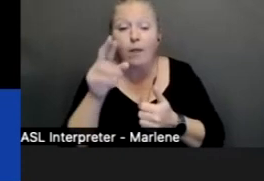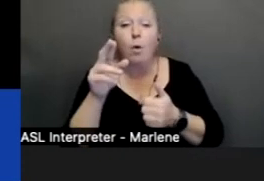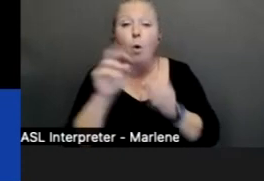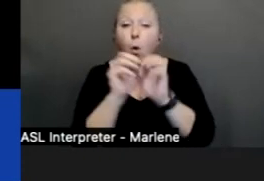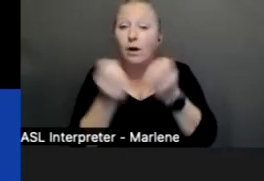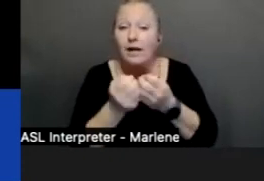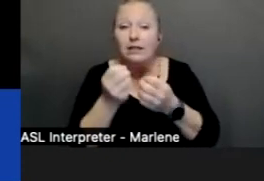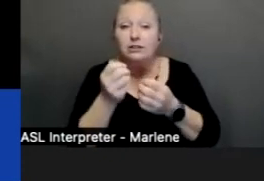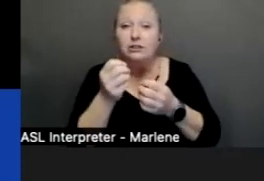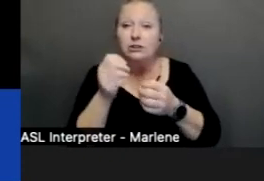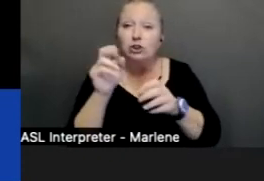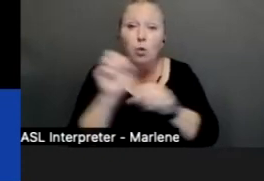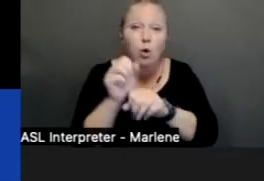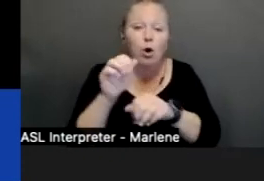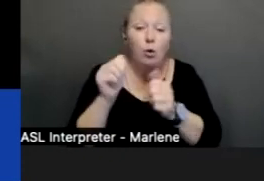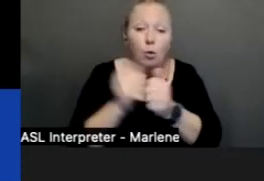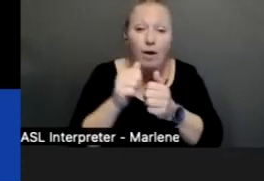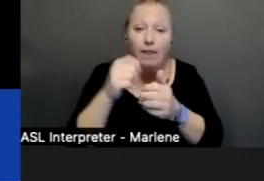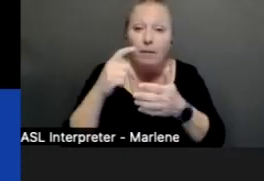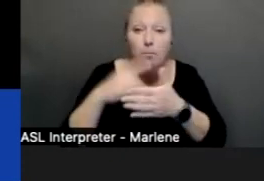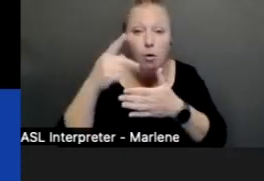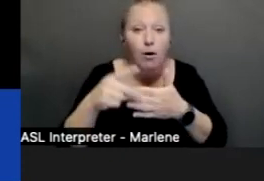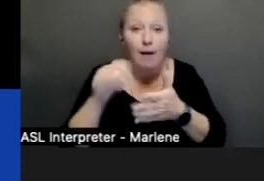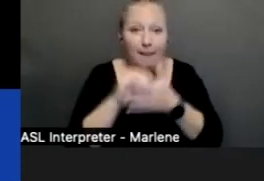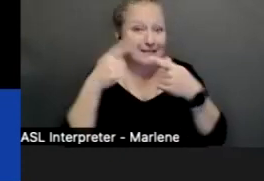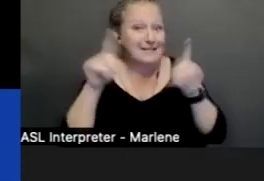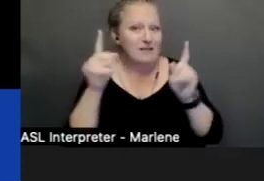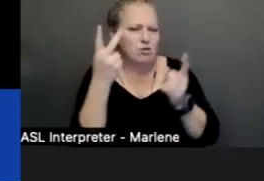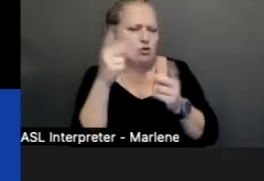work with that are successful. Those are two questions to think about but in addition to that